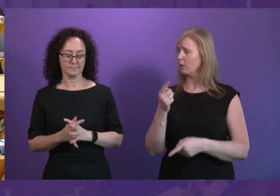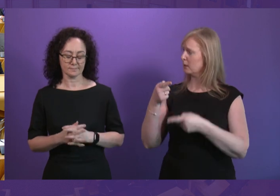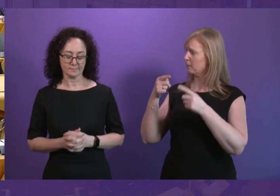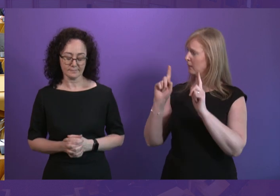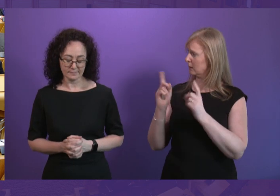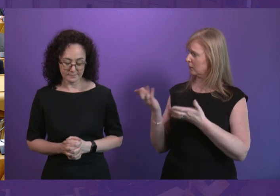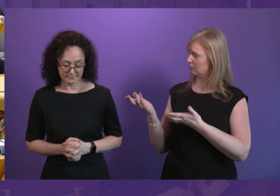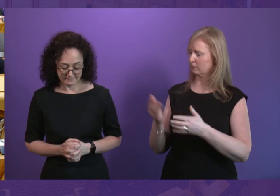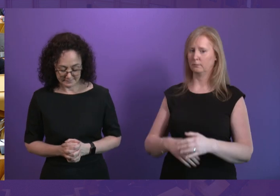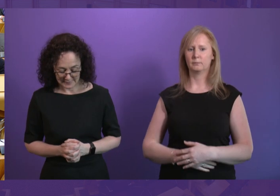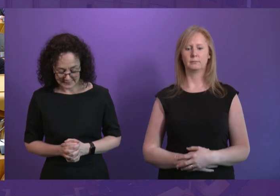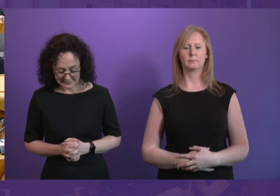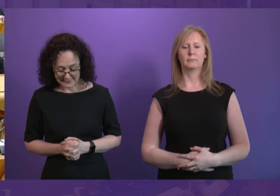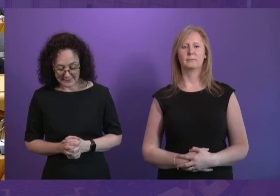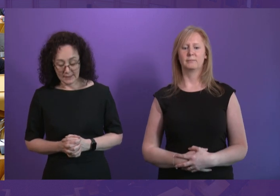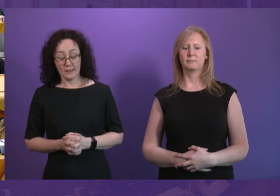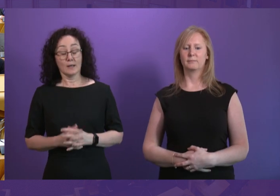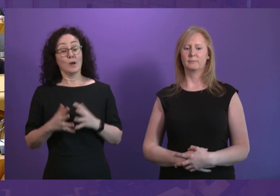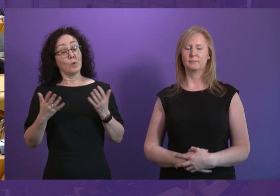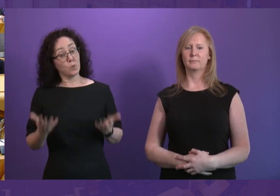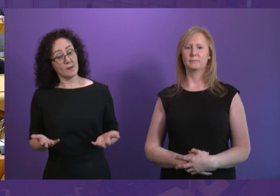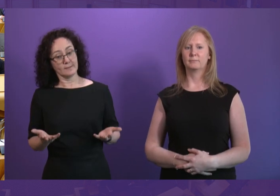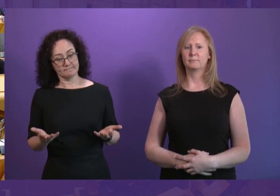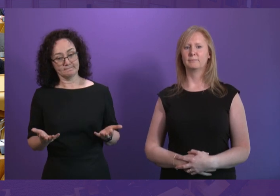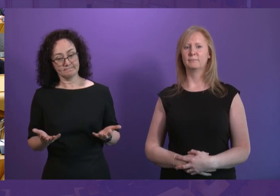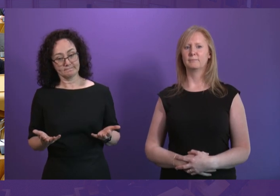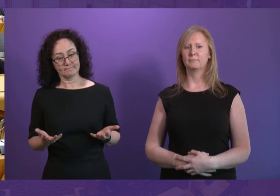The First Minister (Nicola Sturgeon): As we saw last week, I always applaud young